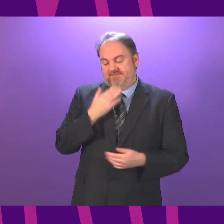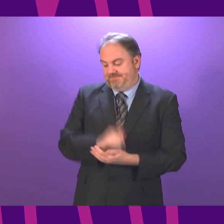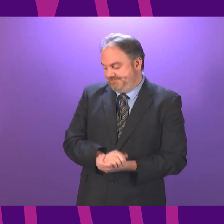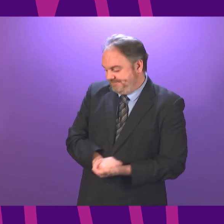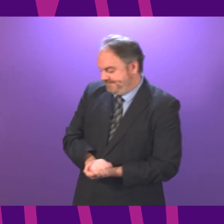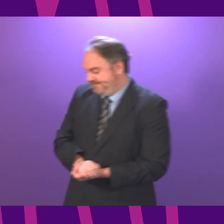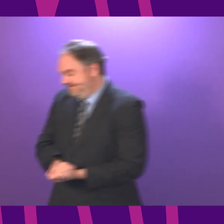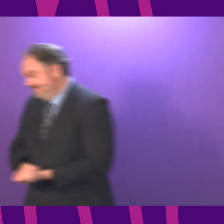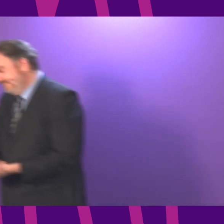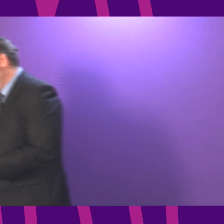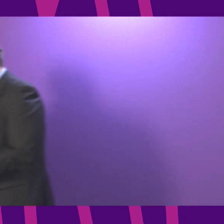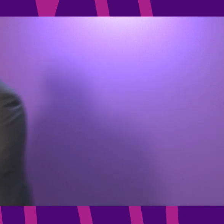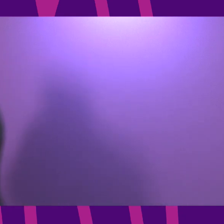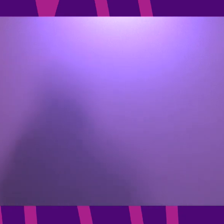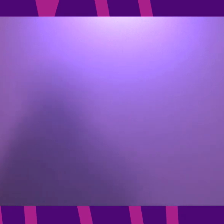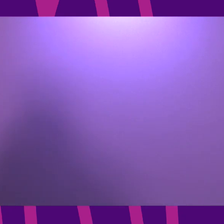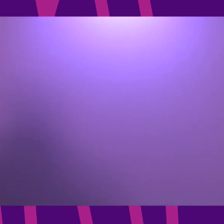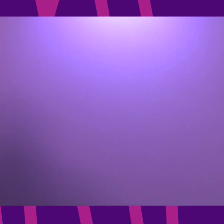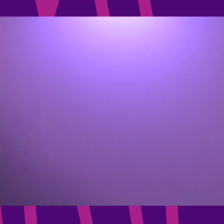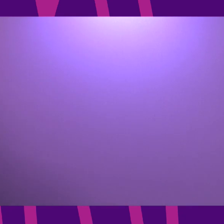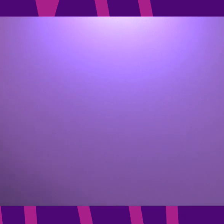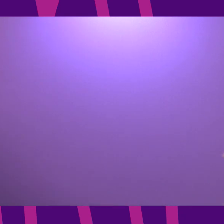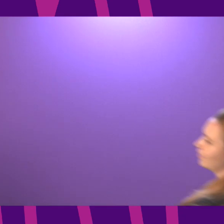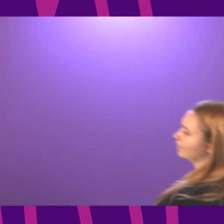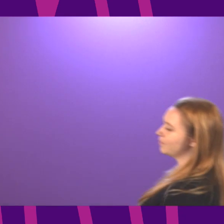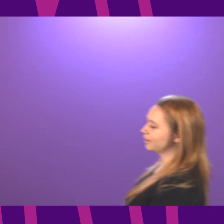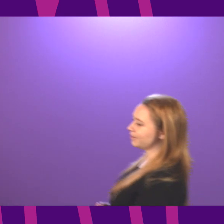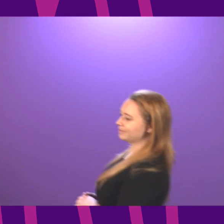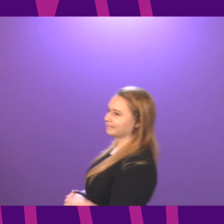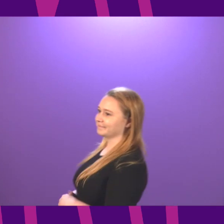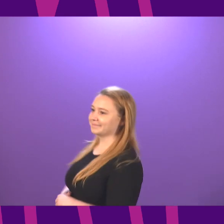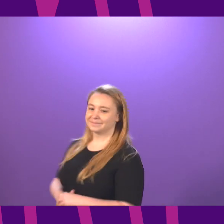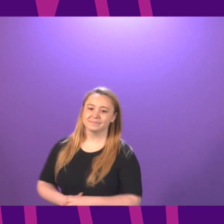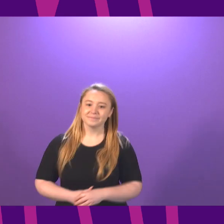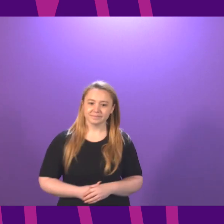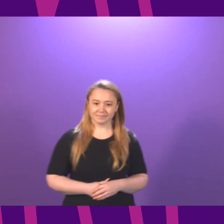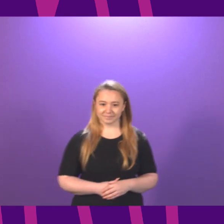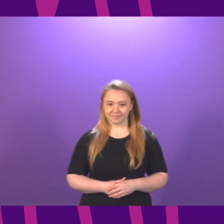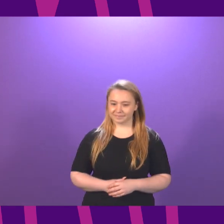Jackie Baillie (Dumbarton) (Lab): There is nothing more important currently